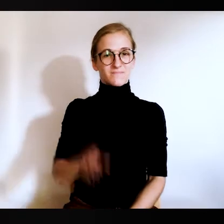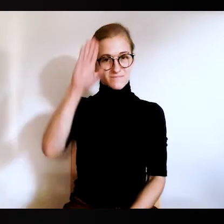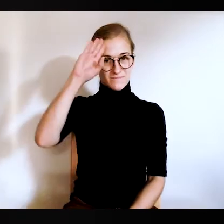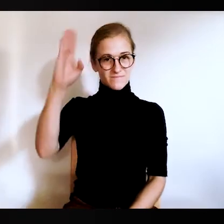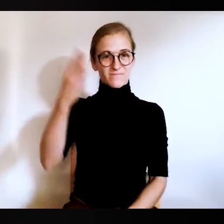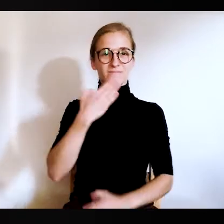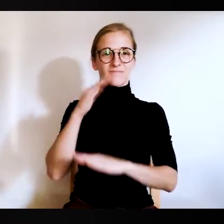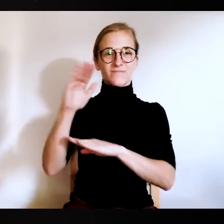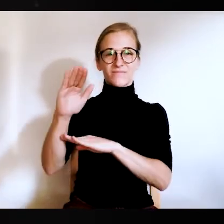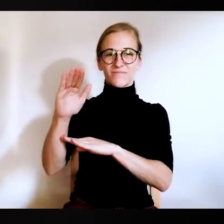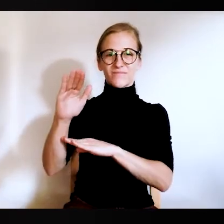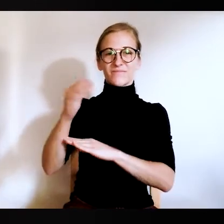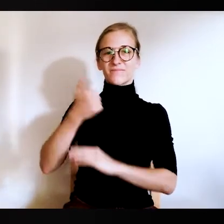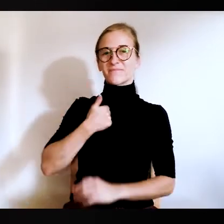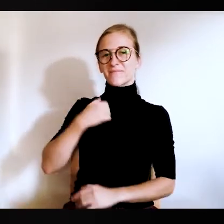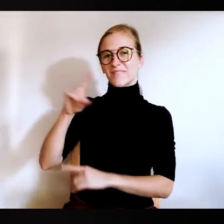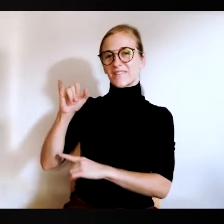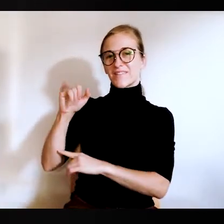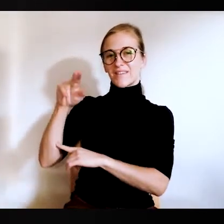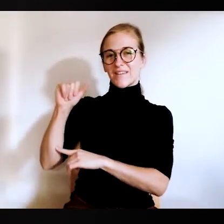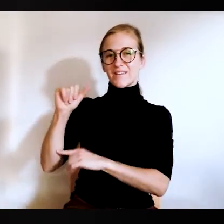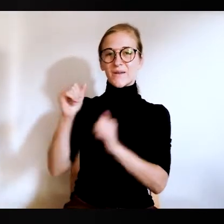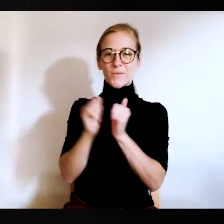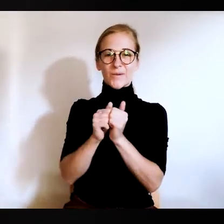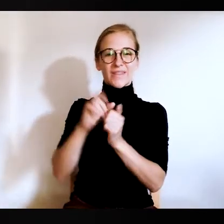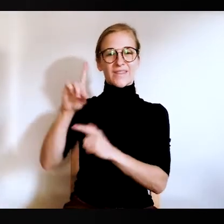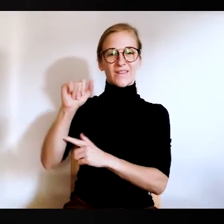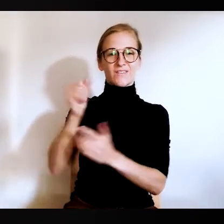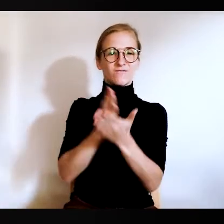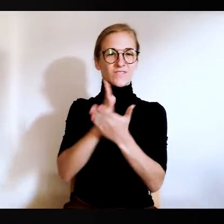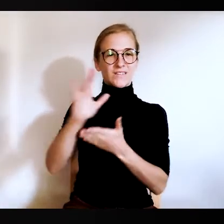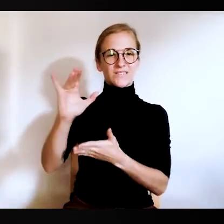Hi, good afternoon. I'm Diana from Disability Rights New York.